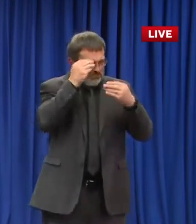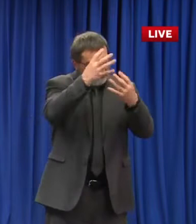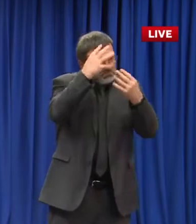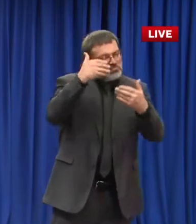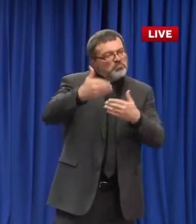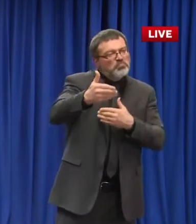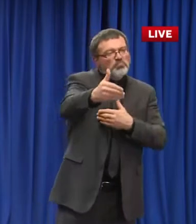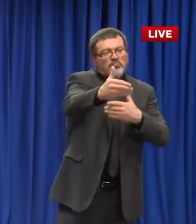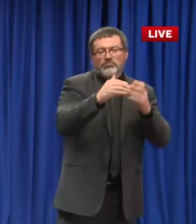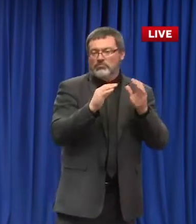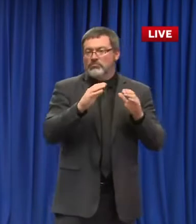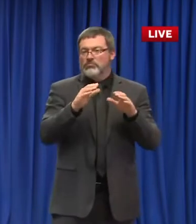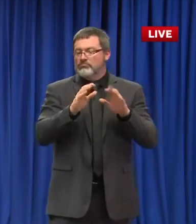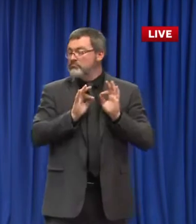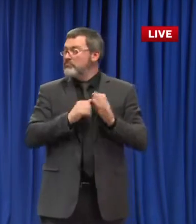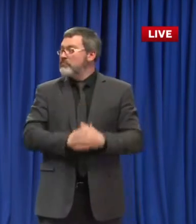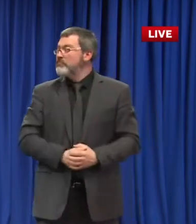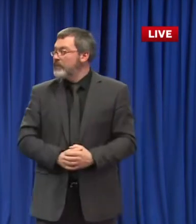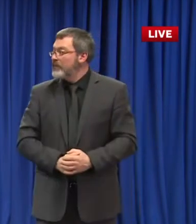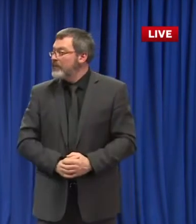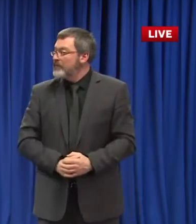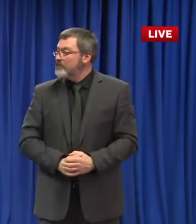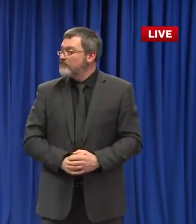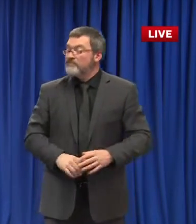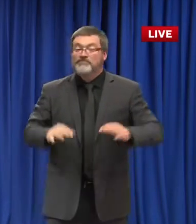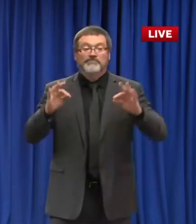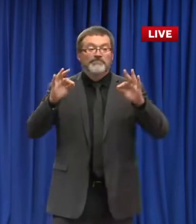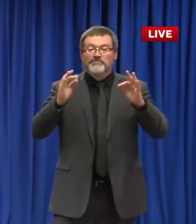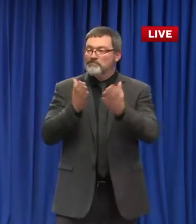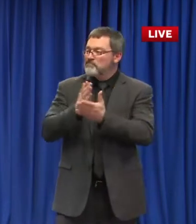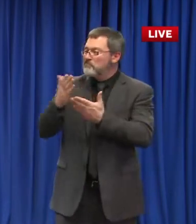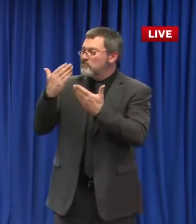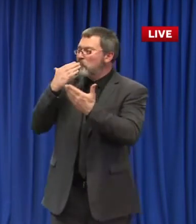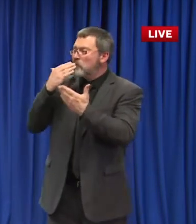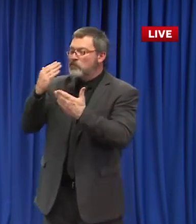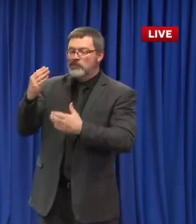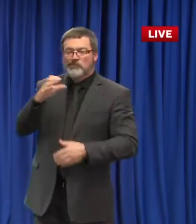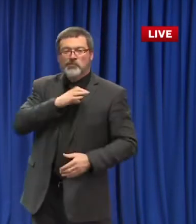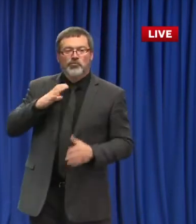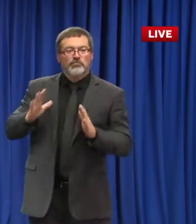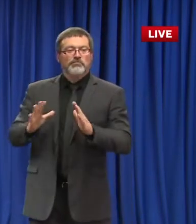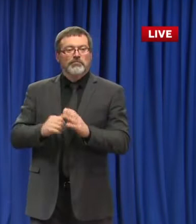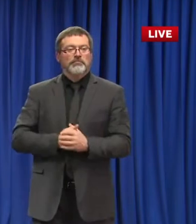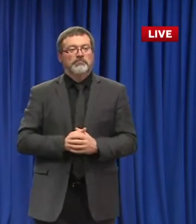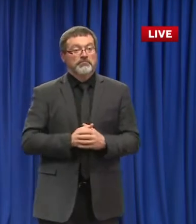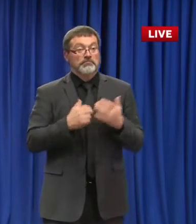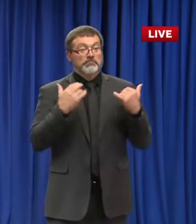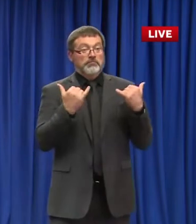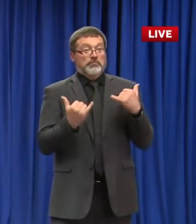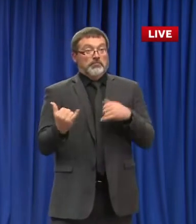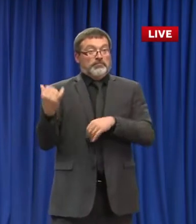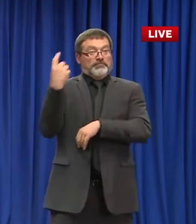THAT’S ALL HAVE. THANK YOU. THANK YOU COMMISSIONER. WELL, THANK YOU COMMISSIONER VERY MUCH.